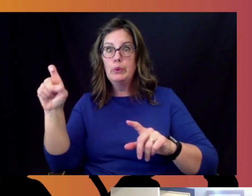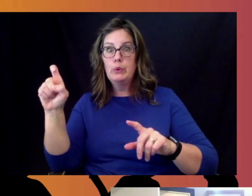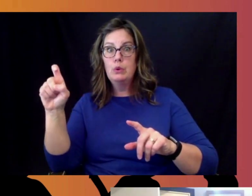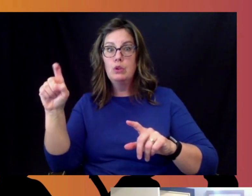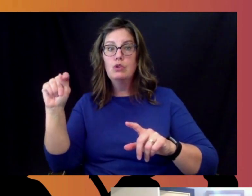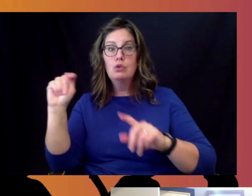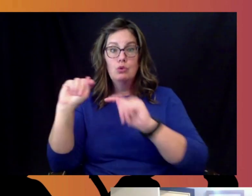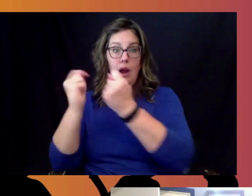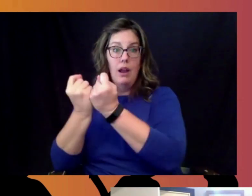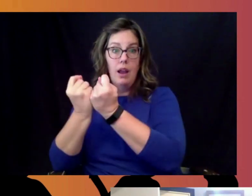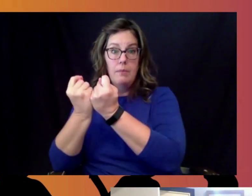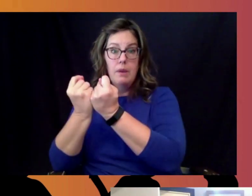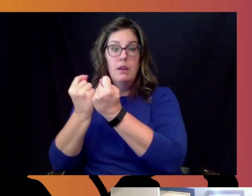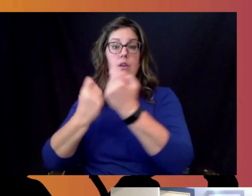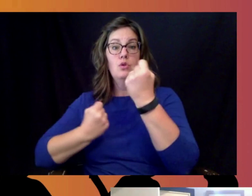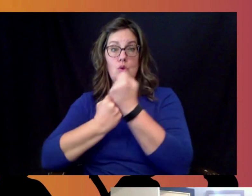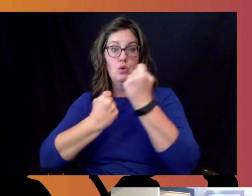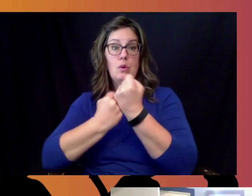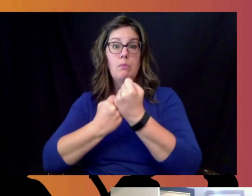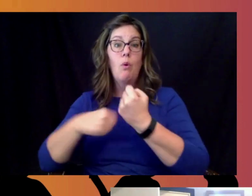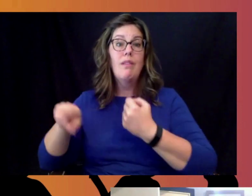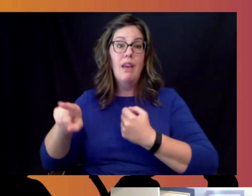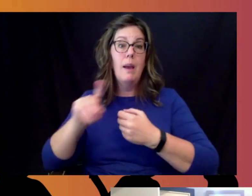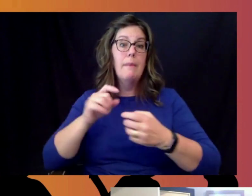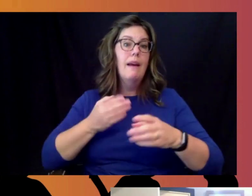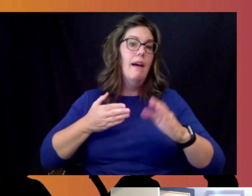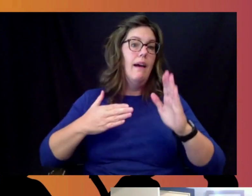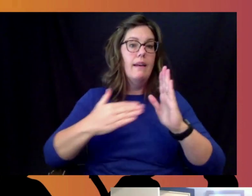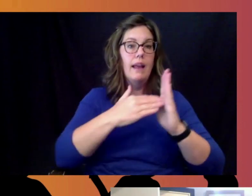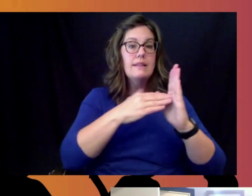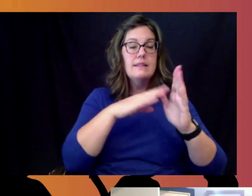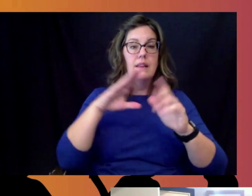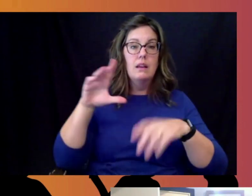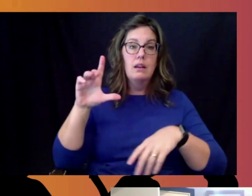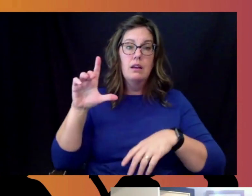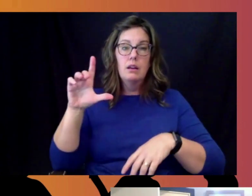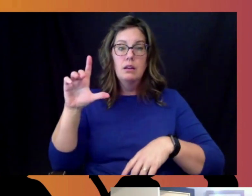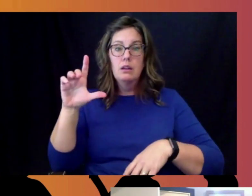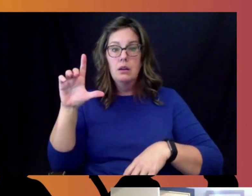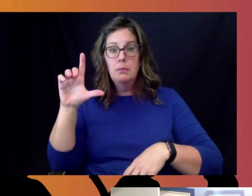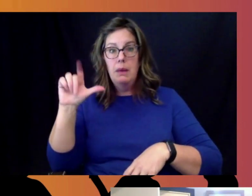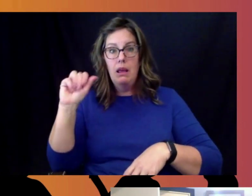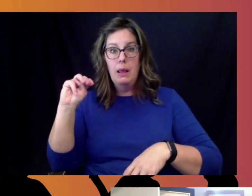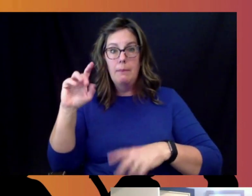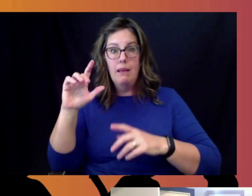we are hugely proud of that and i do want to name that i'm speaking to you right now on